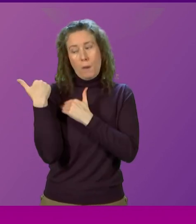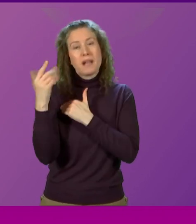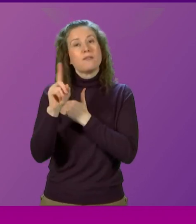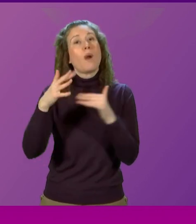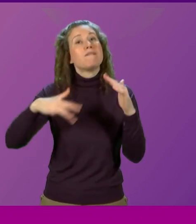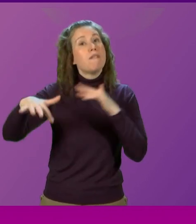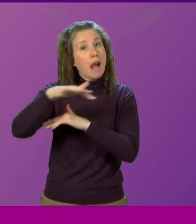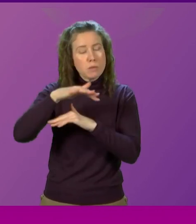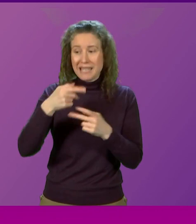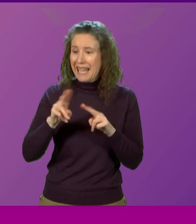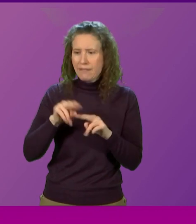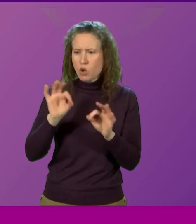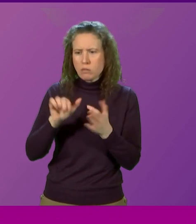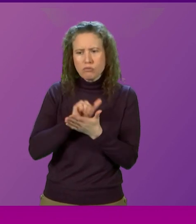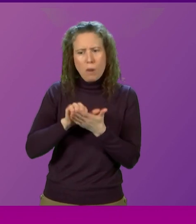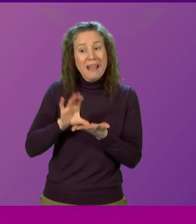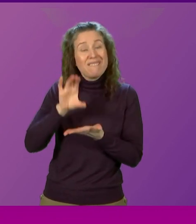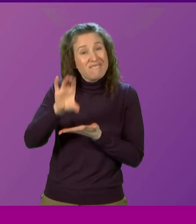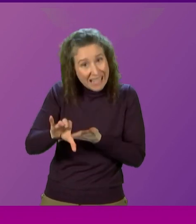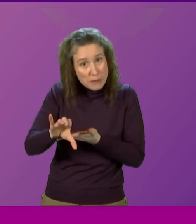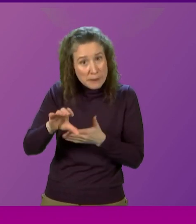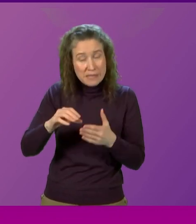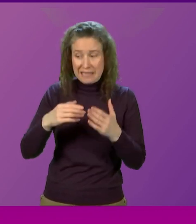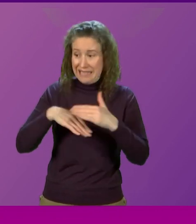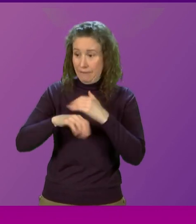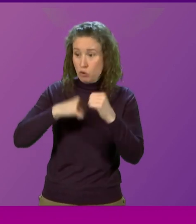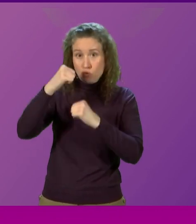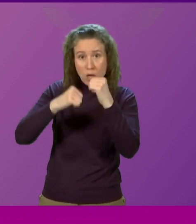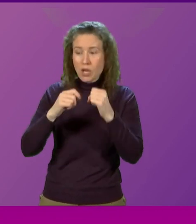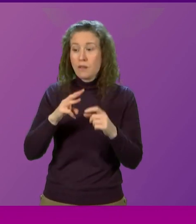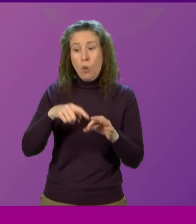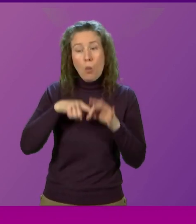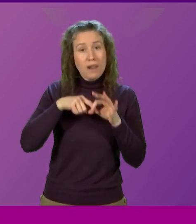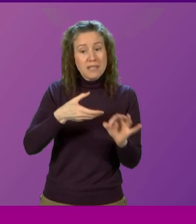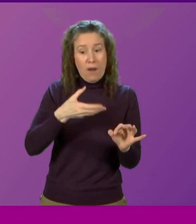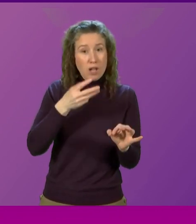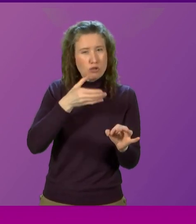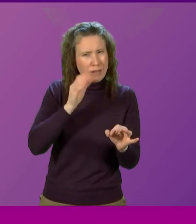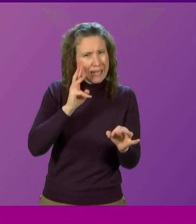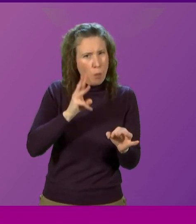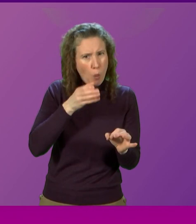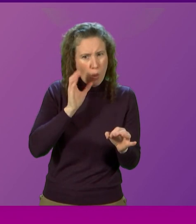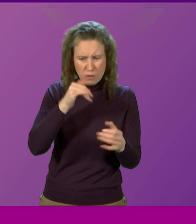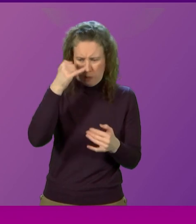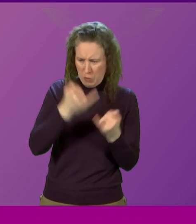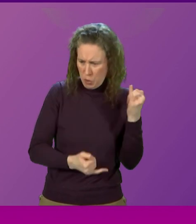If we did not have proper investment in our water infrastructure and, as a result, the quality of our drinking water declined, I am sure that Jackie Baillie would be one of